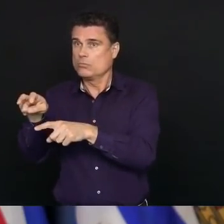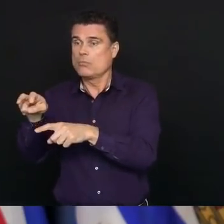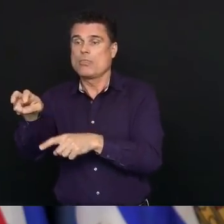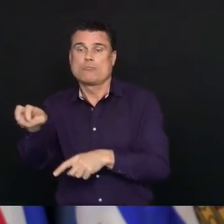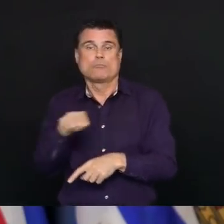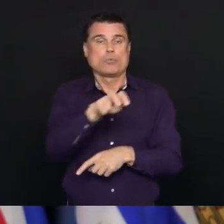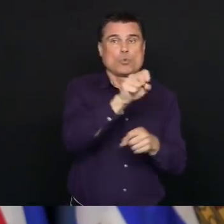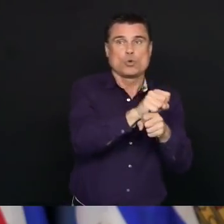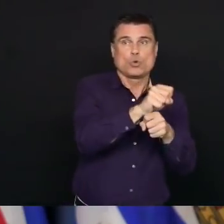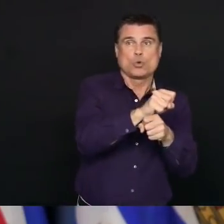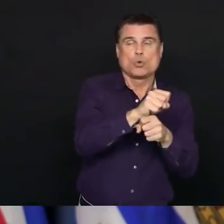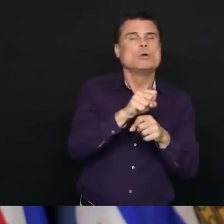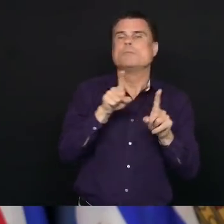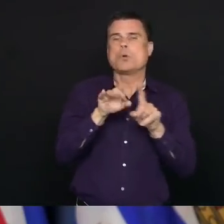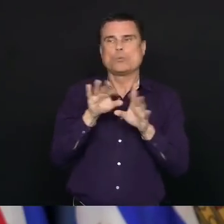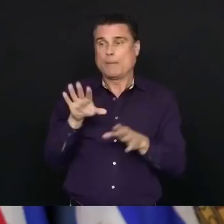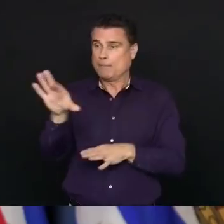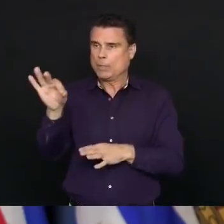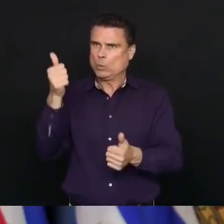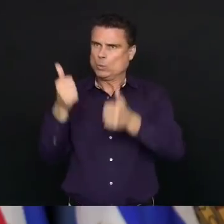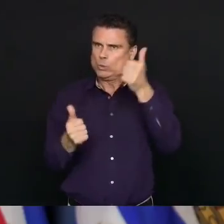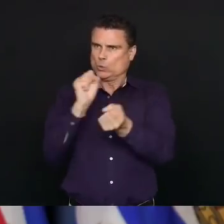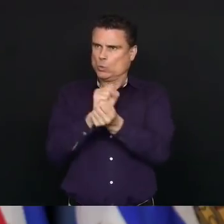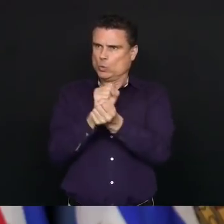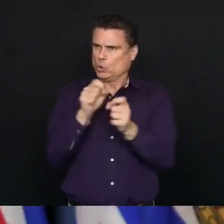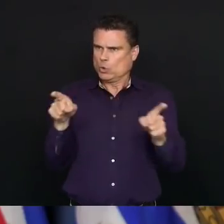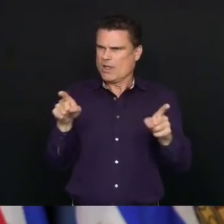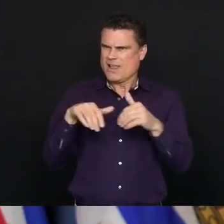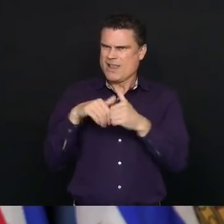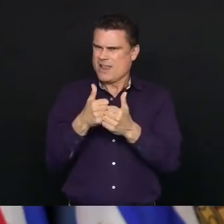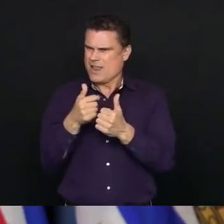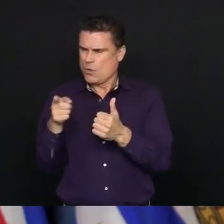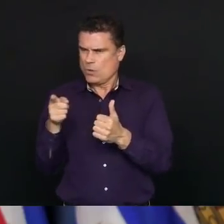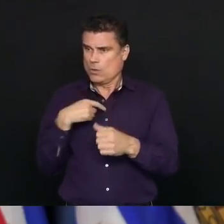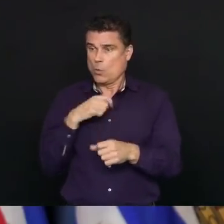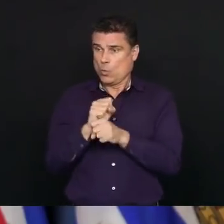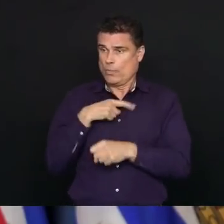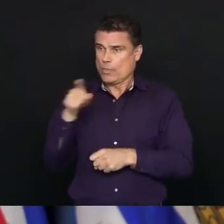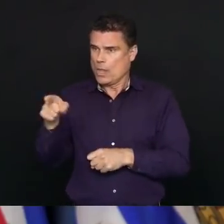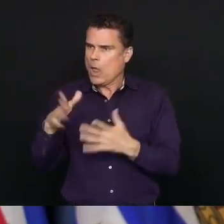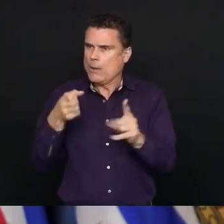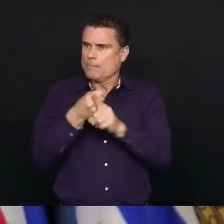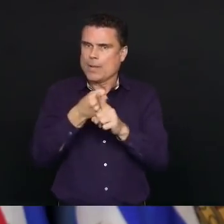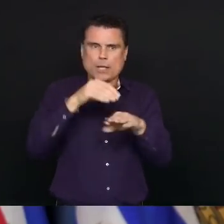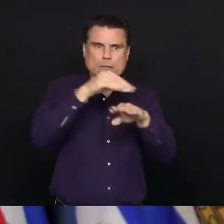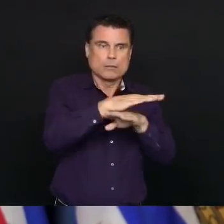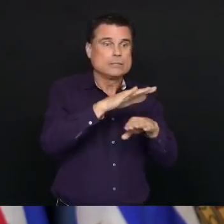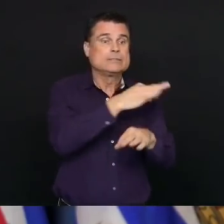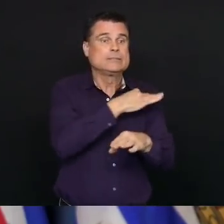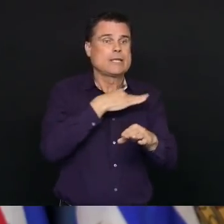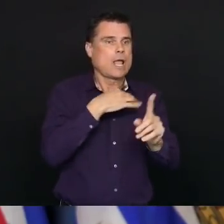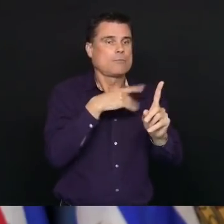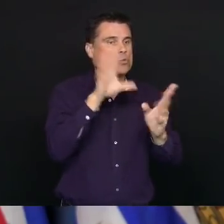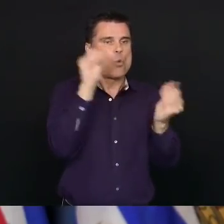That would obviously negatively affect care. At the heart of this is protecting the residence and protecting the workers who are doing extraordinary work.